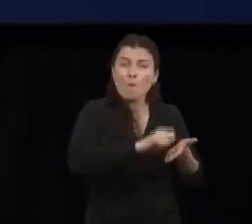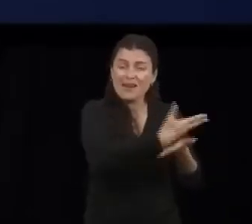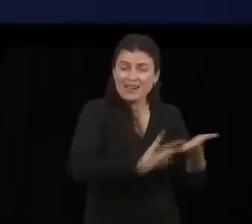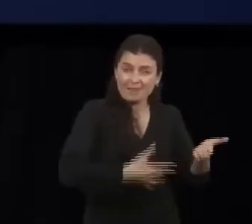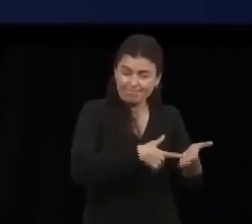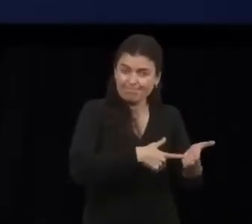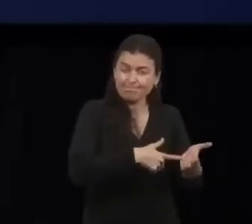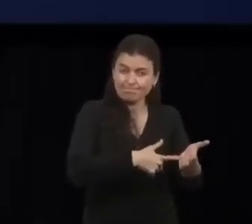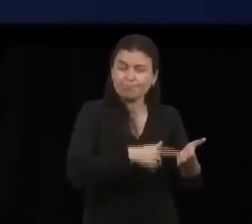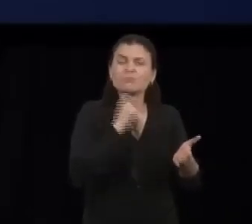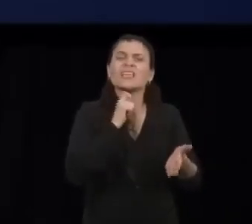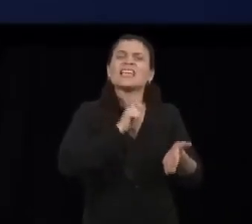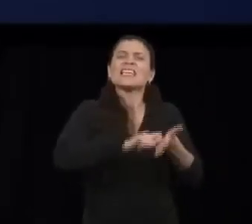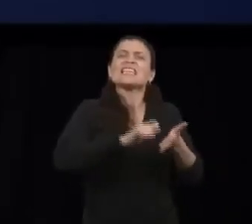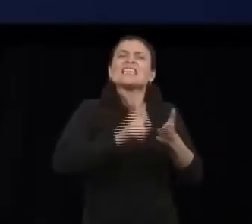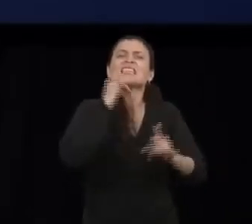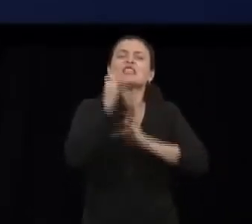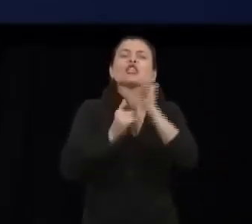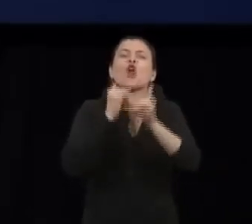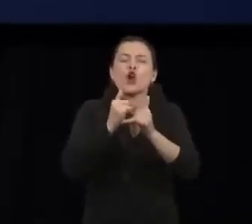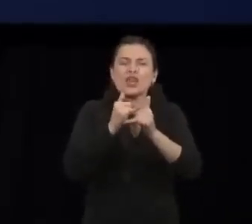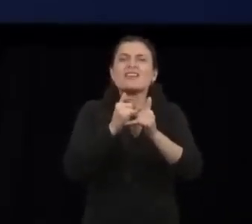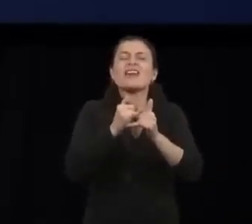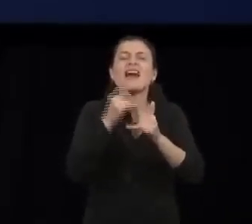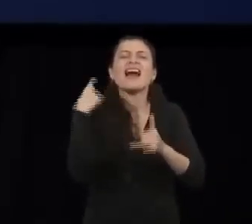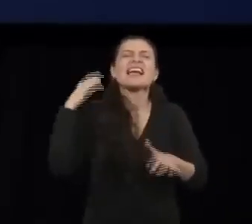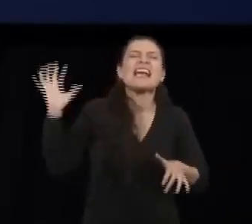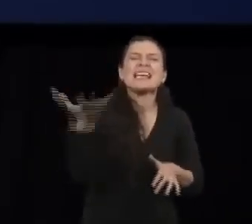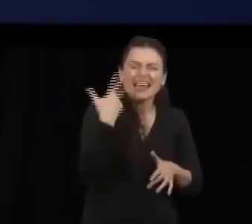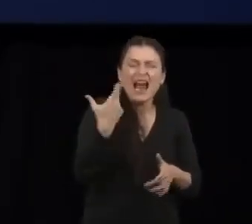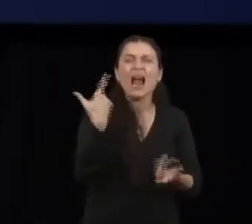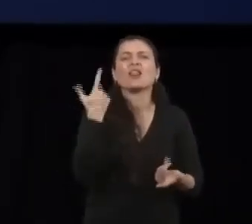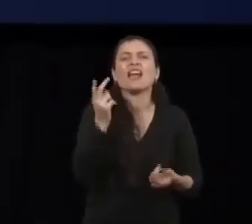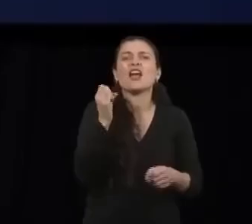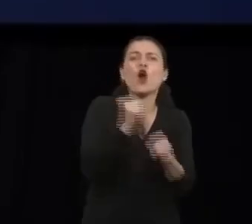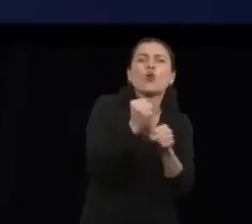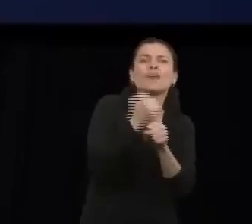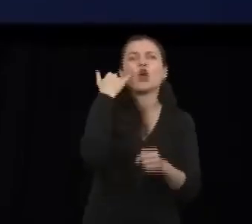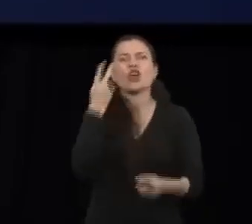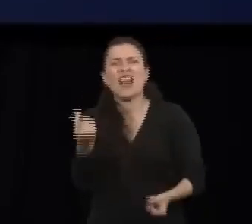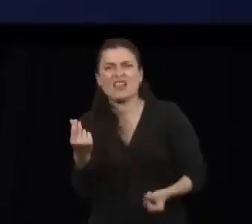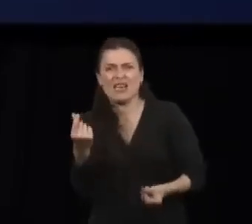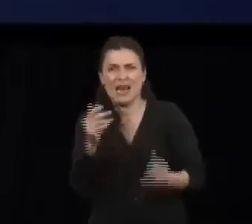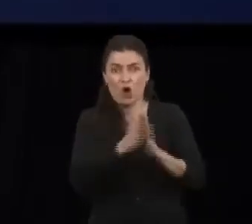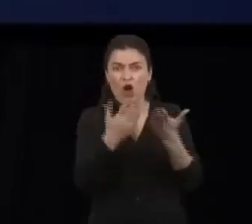The General Theory of Occupation of Interest and Money. And basically it is a model